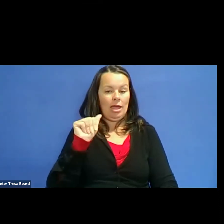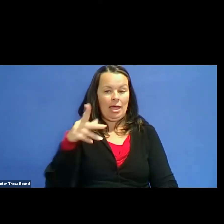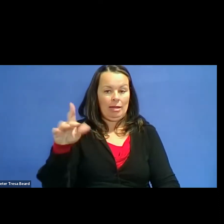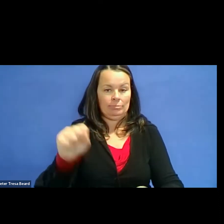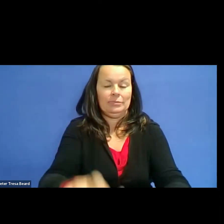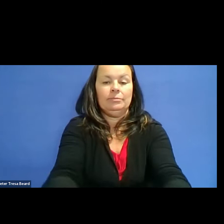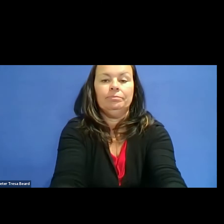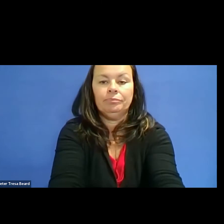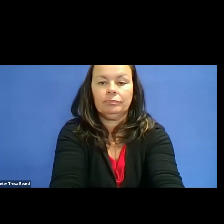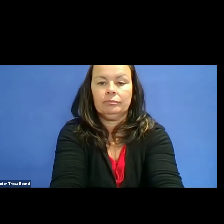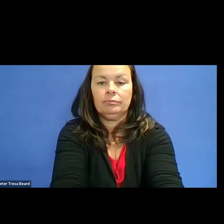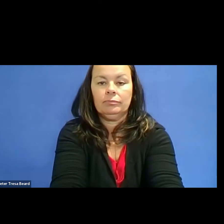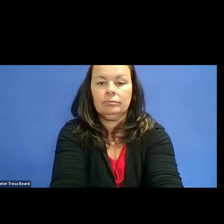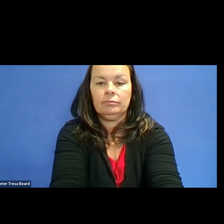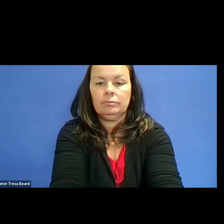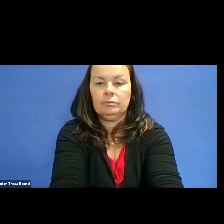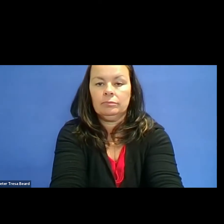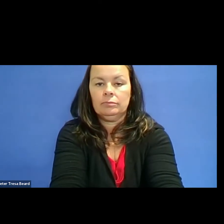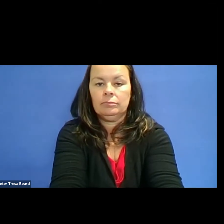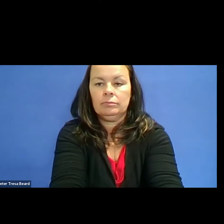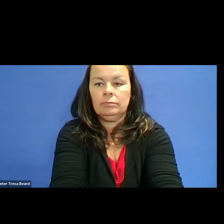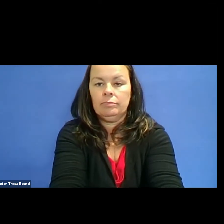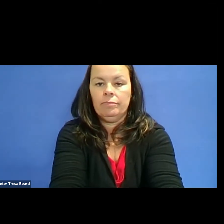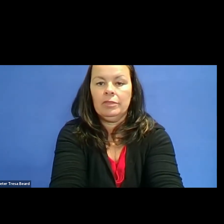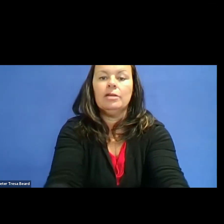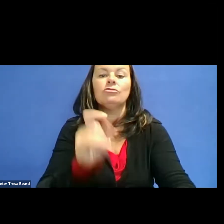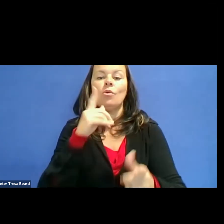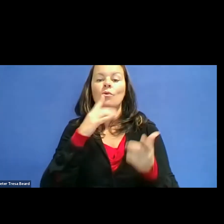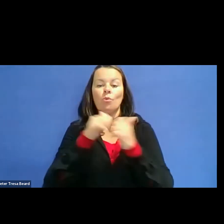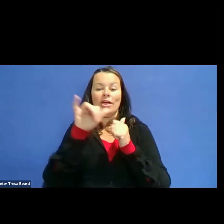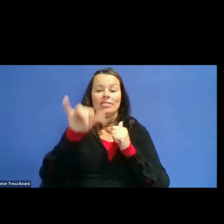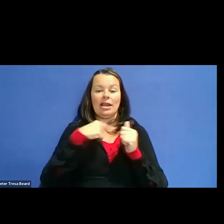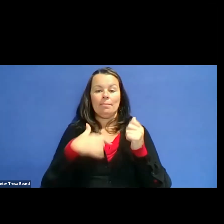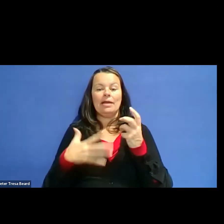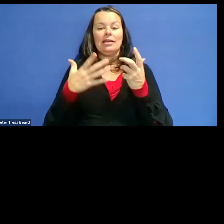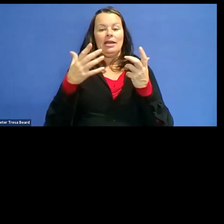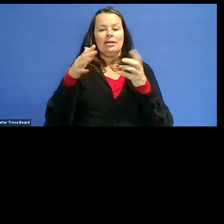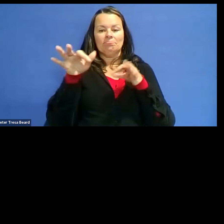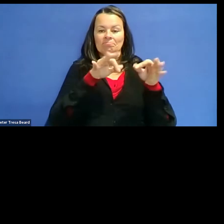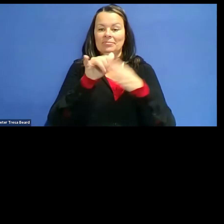Levenberg, who is the associate director of accessibility operations for us. Please turn on your camera, Dusty.